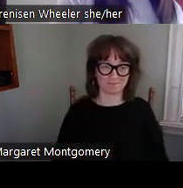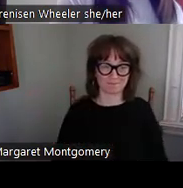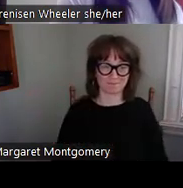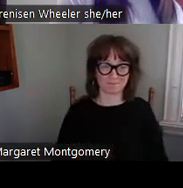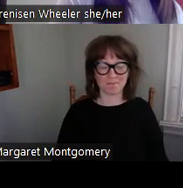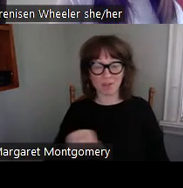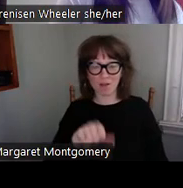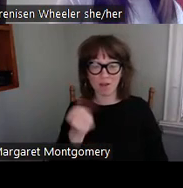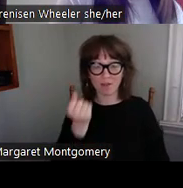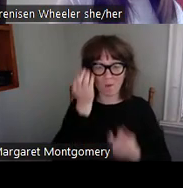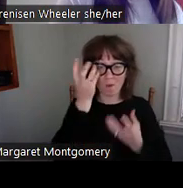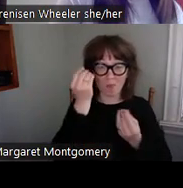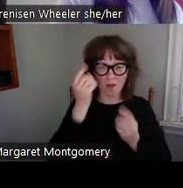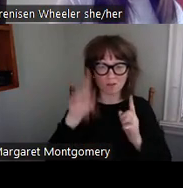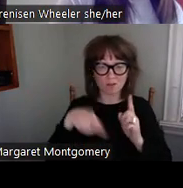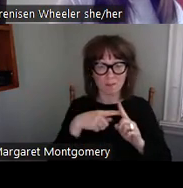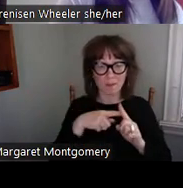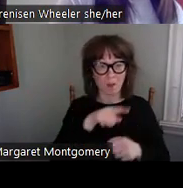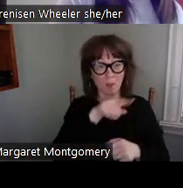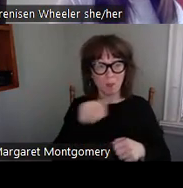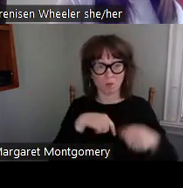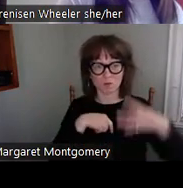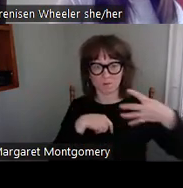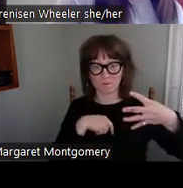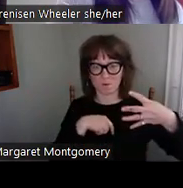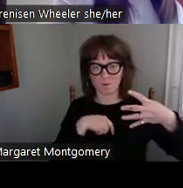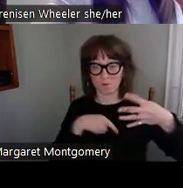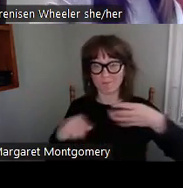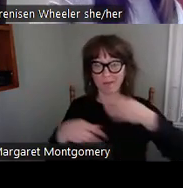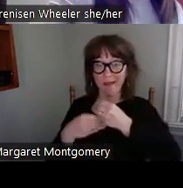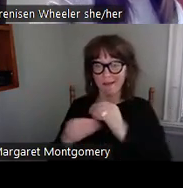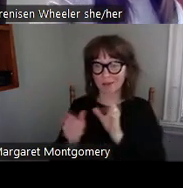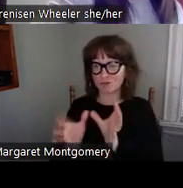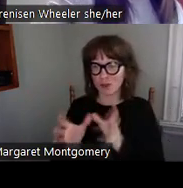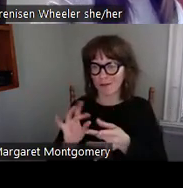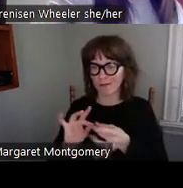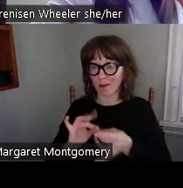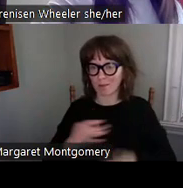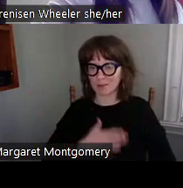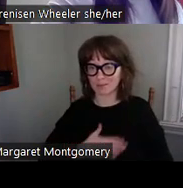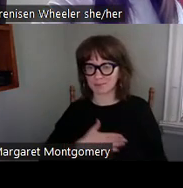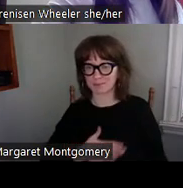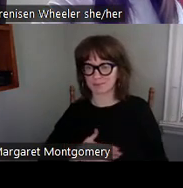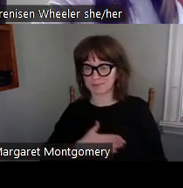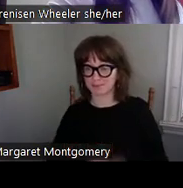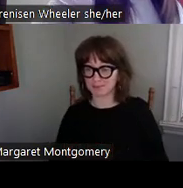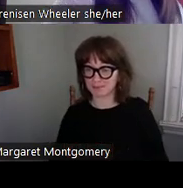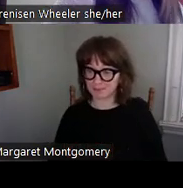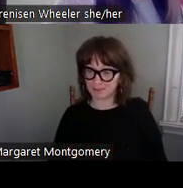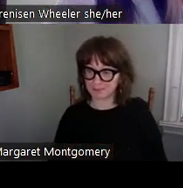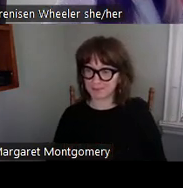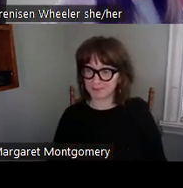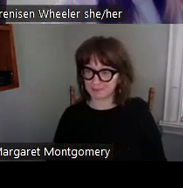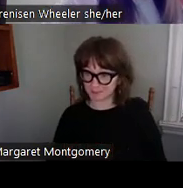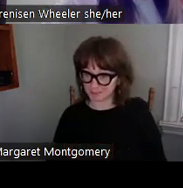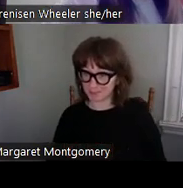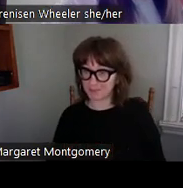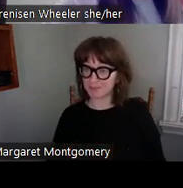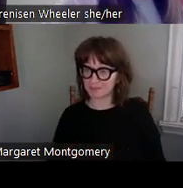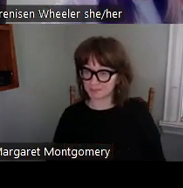can put them in the chat 12:36:58 One of the pat said, I saw someone